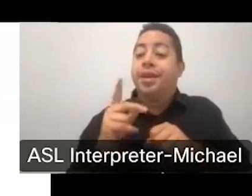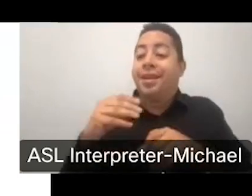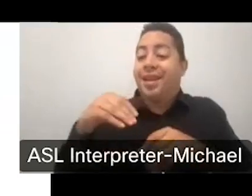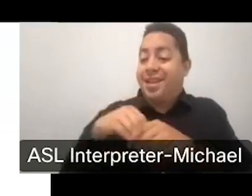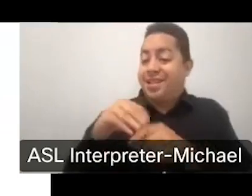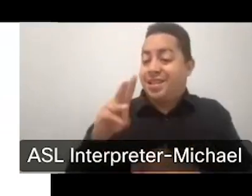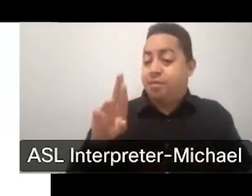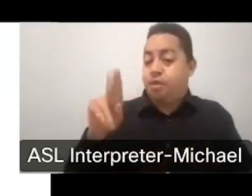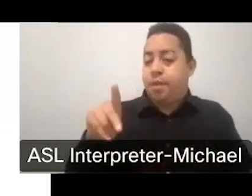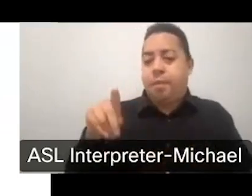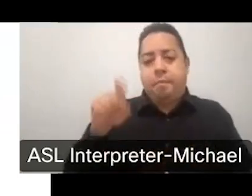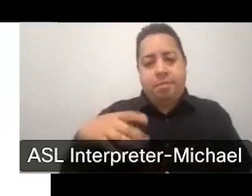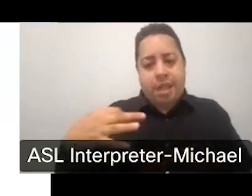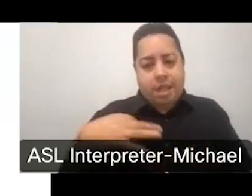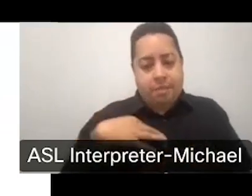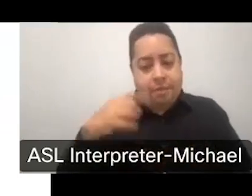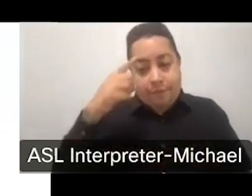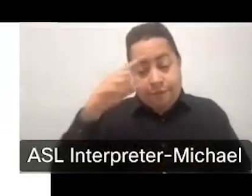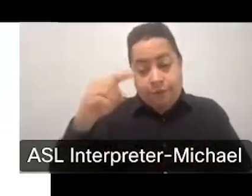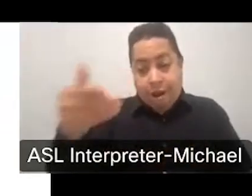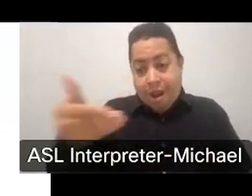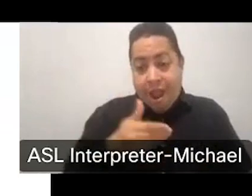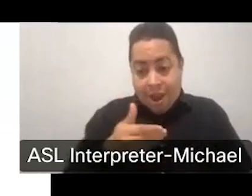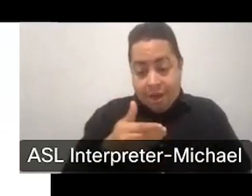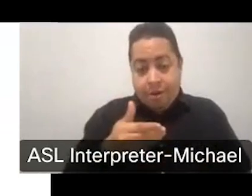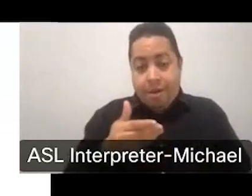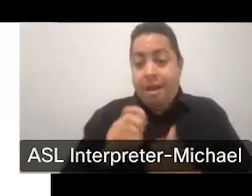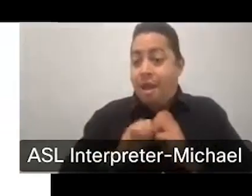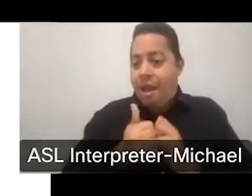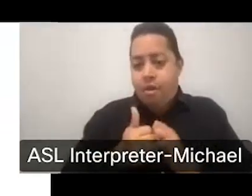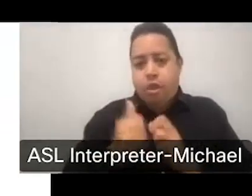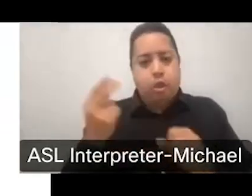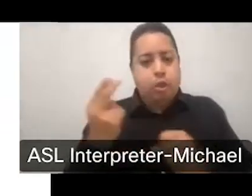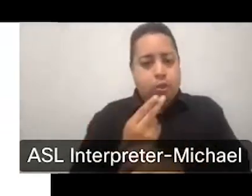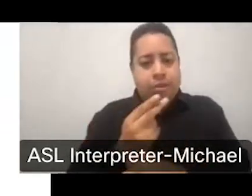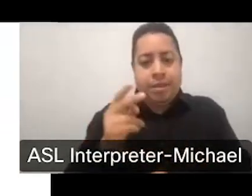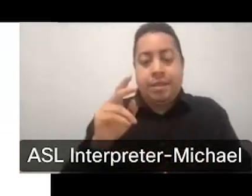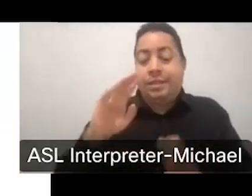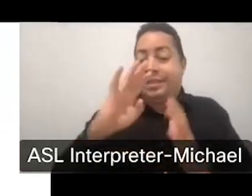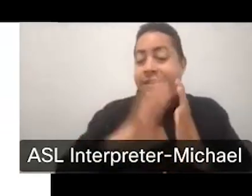to be hired using the Schedule A Hiring Authority, but proof of your eligibility—called a Schedule